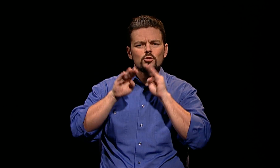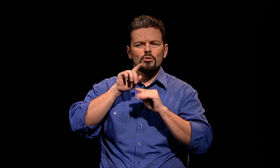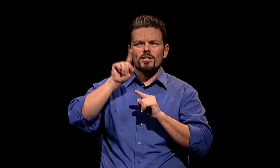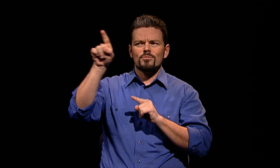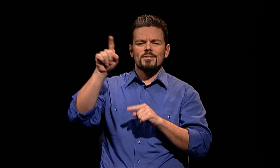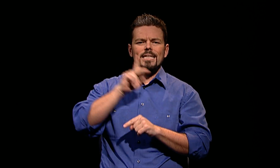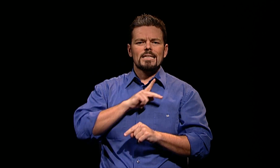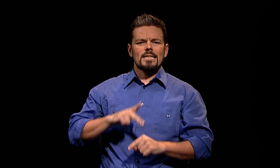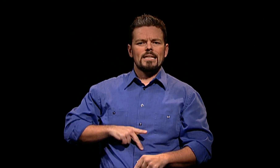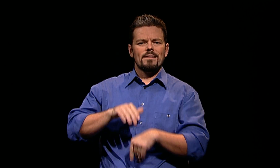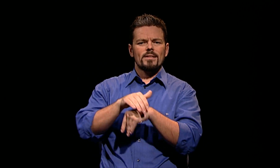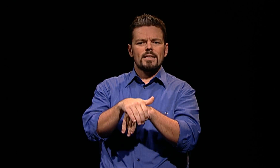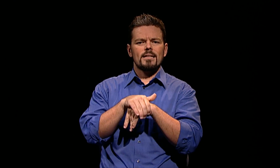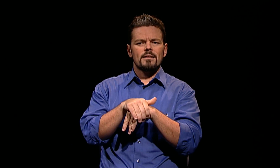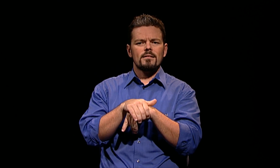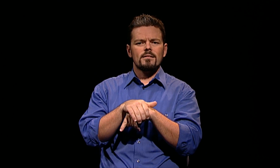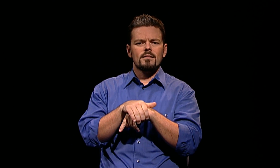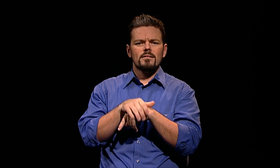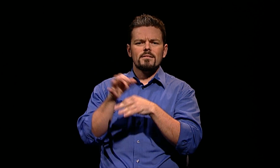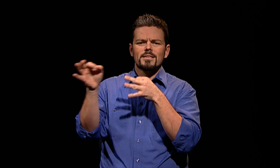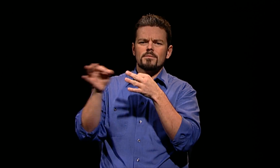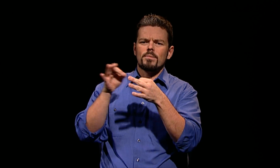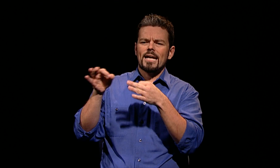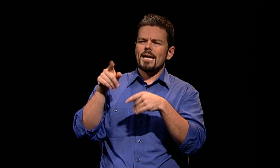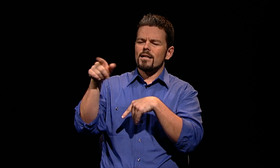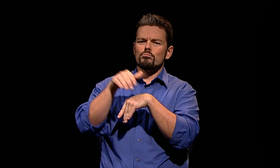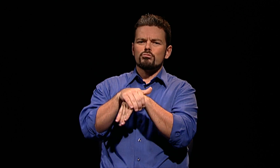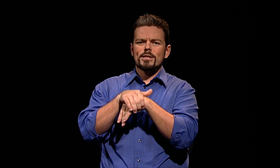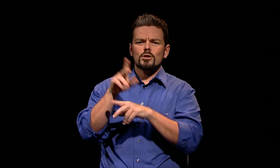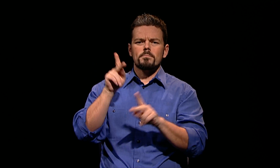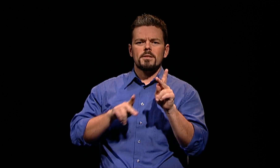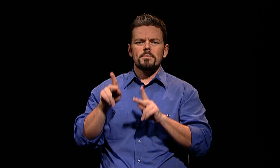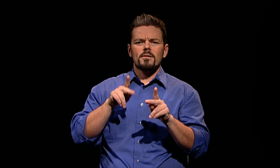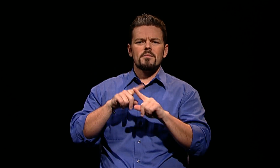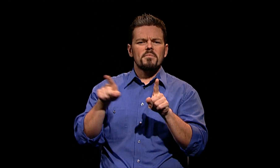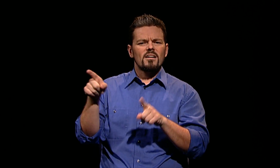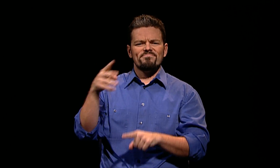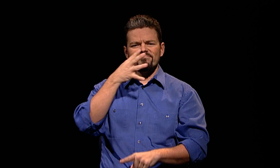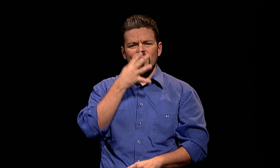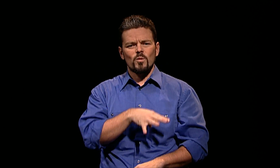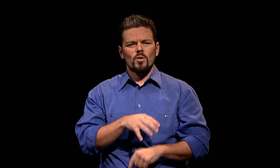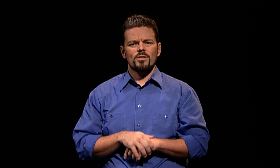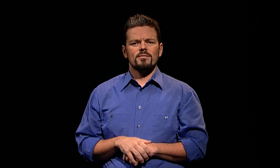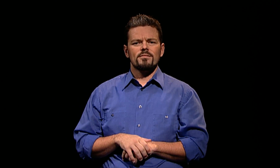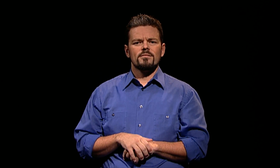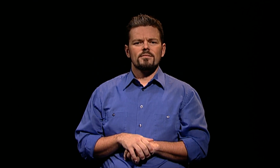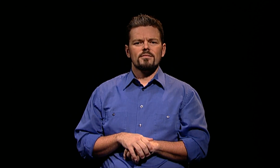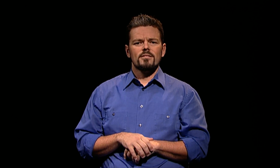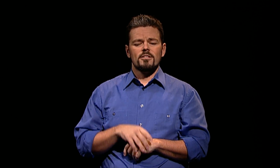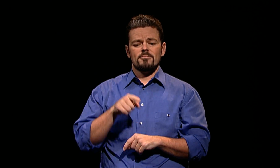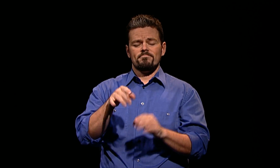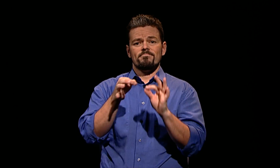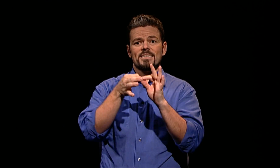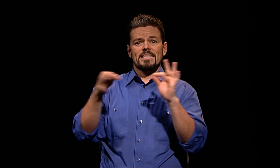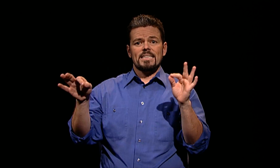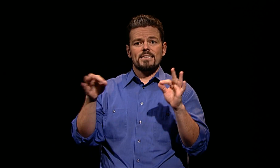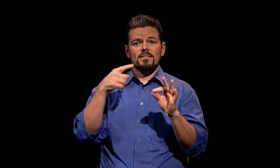THE COLONISTS TRIED TO EXPLAIN THEIR FRUSTRATION TO THE KING OF ENGLAND AND TO THE BRITISH PEOPLE BUT WERE IGNORED.